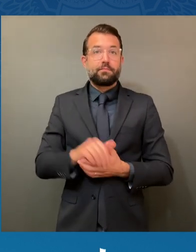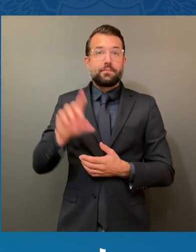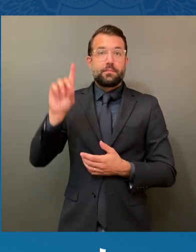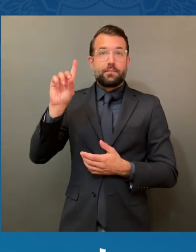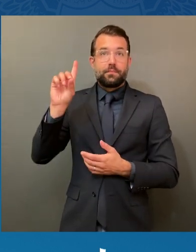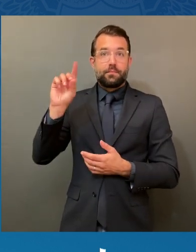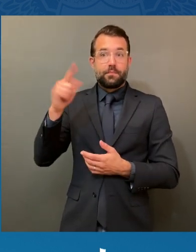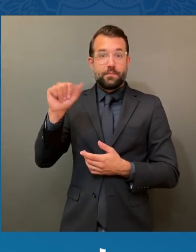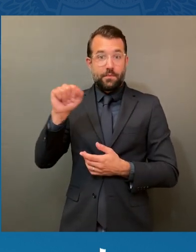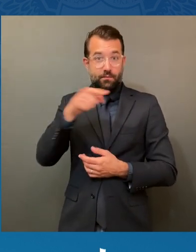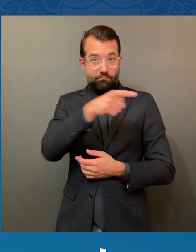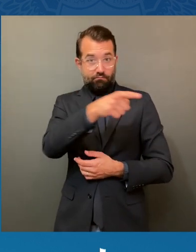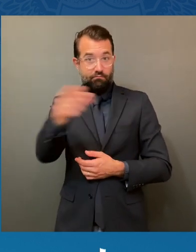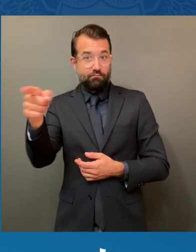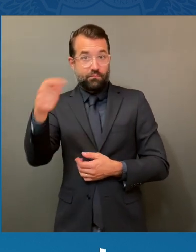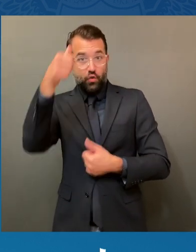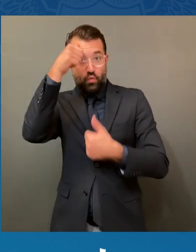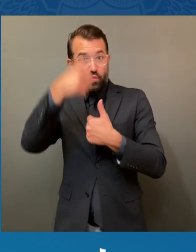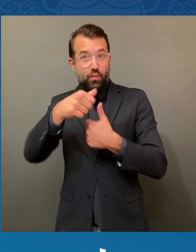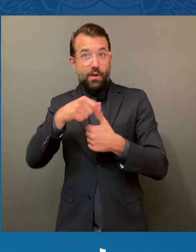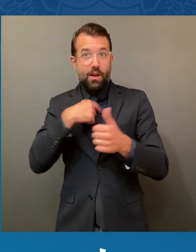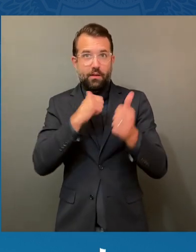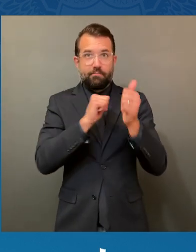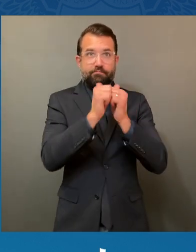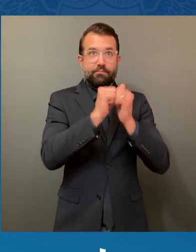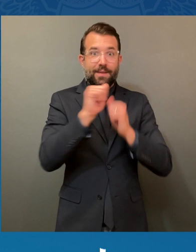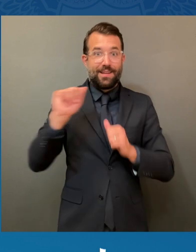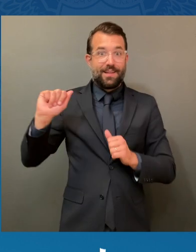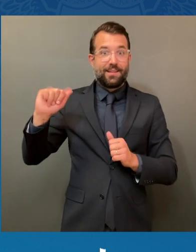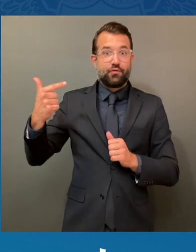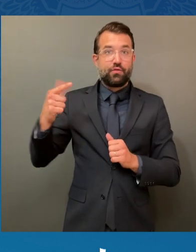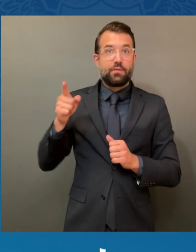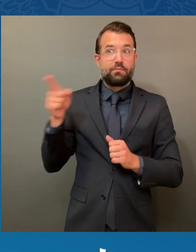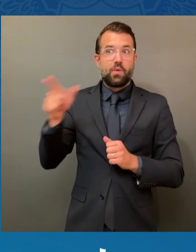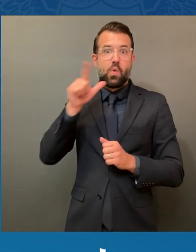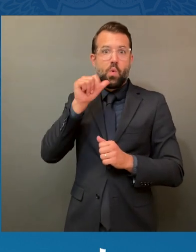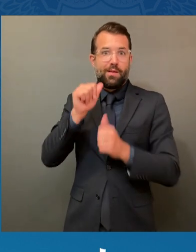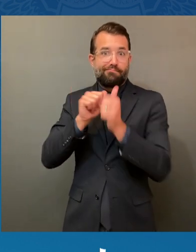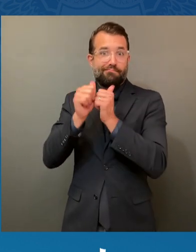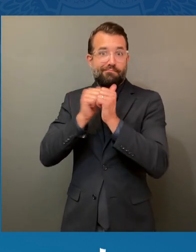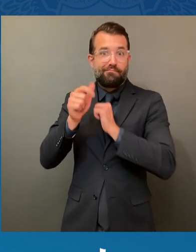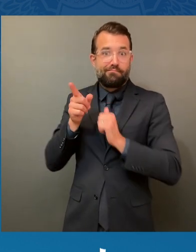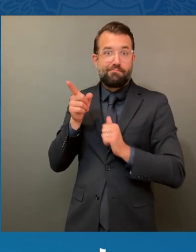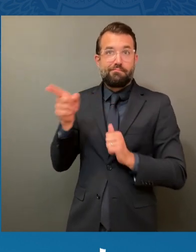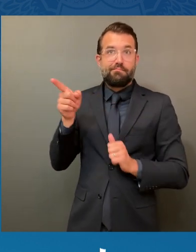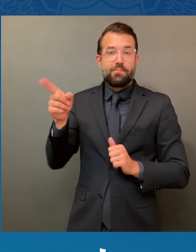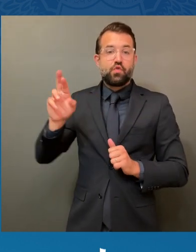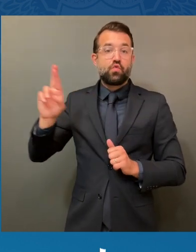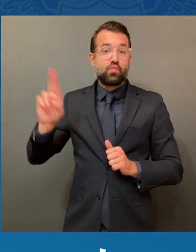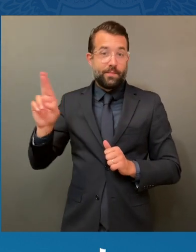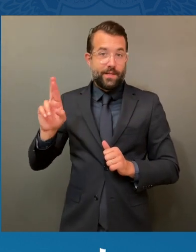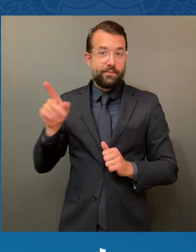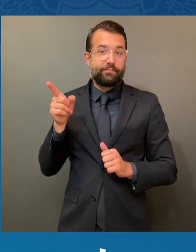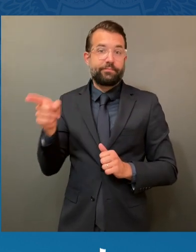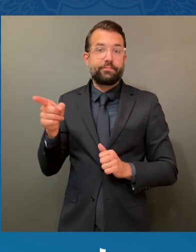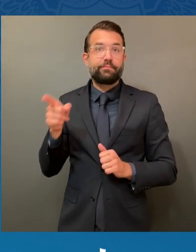I was running against -- in the general election -- a Republican who said he would support Proposition 8,